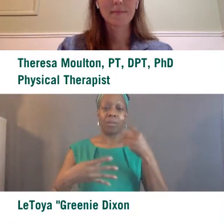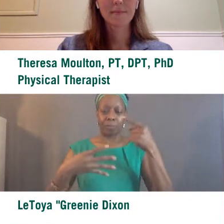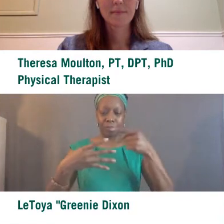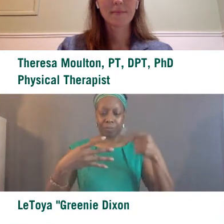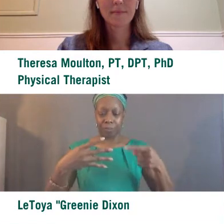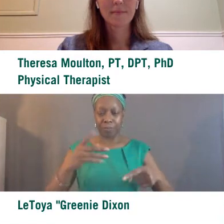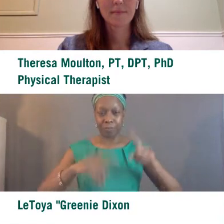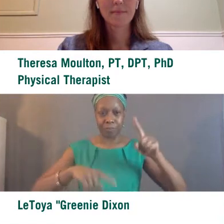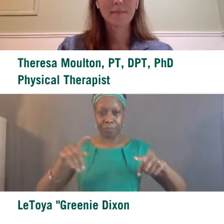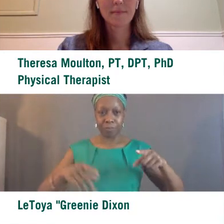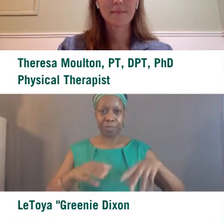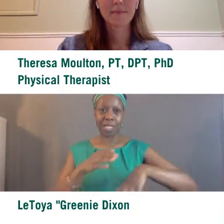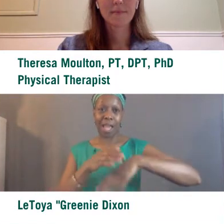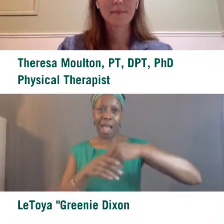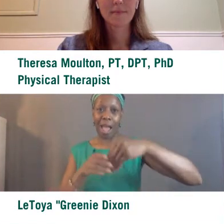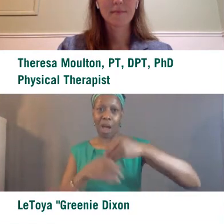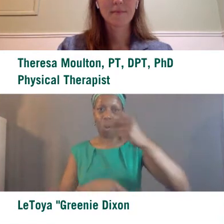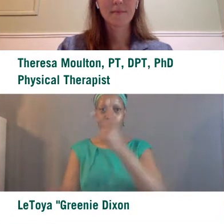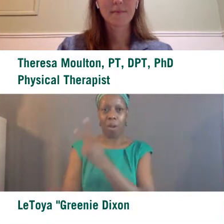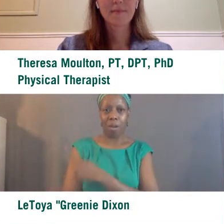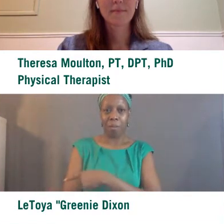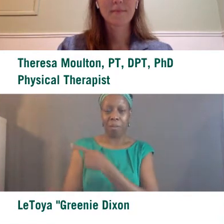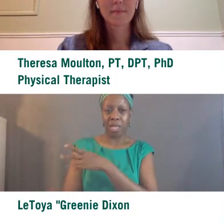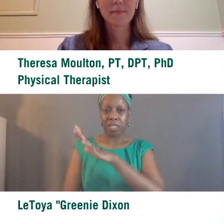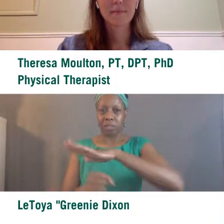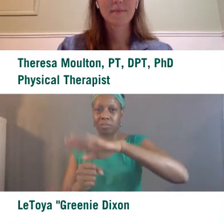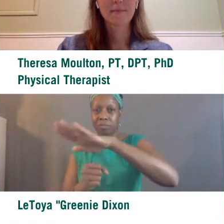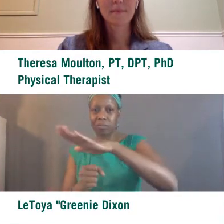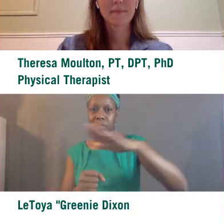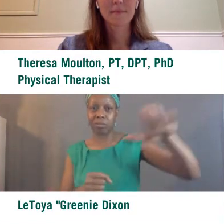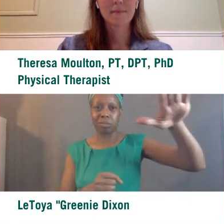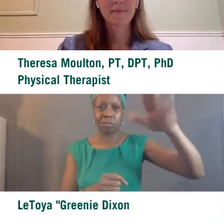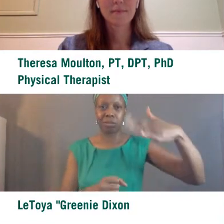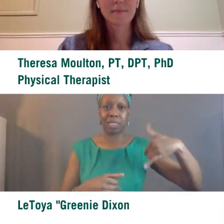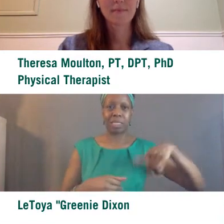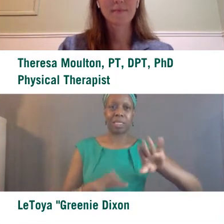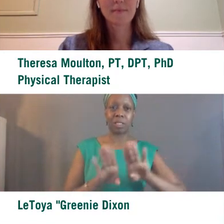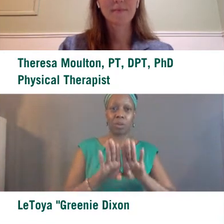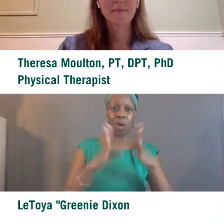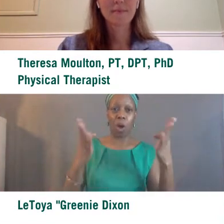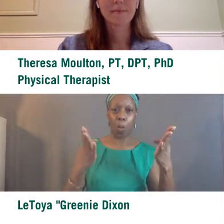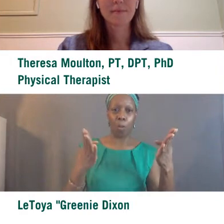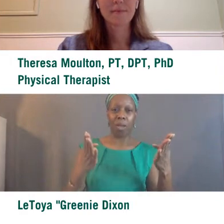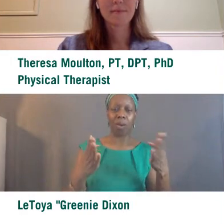So seeing less patients at a time than usual. And making sure everyone is masked and spaced out.